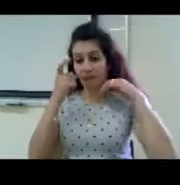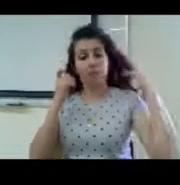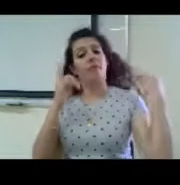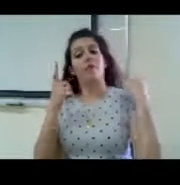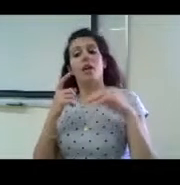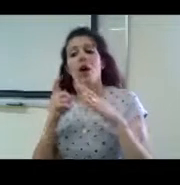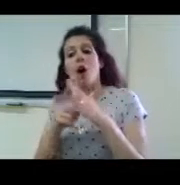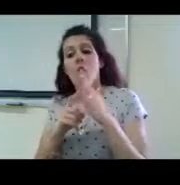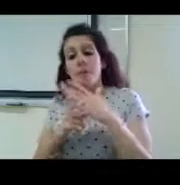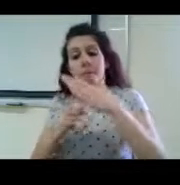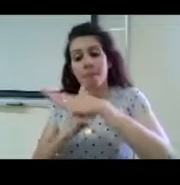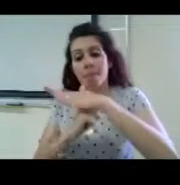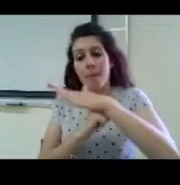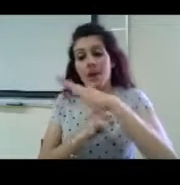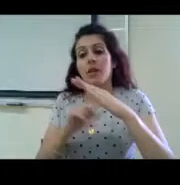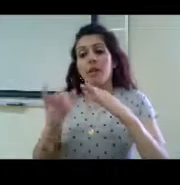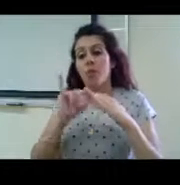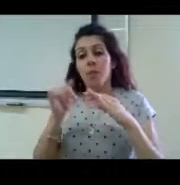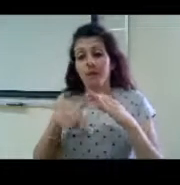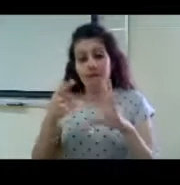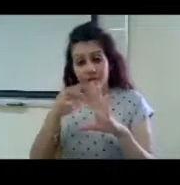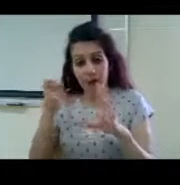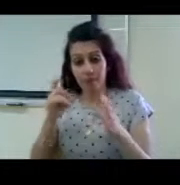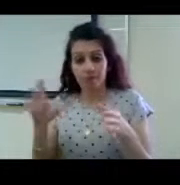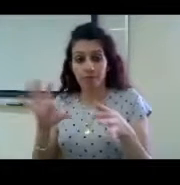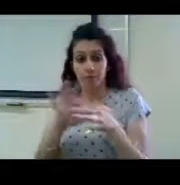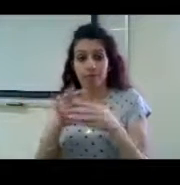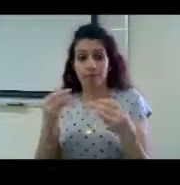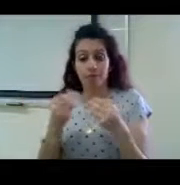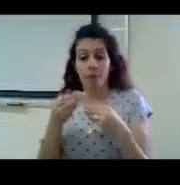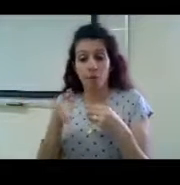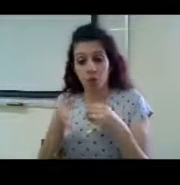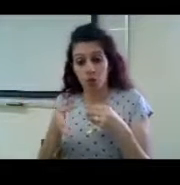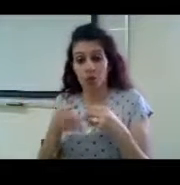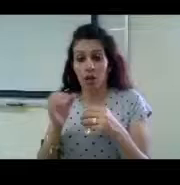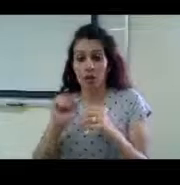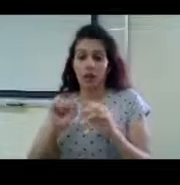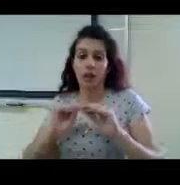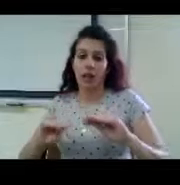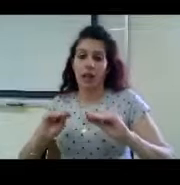children together this is adhere to according to the country's own rules and